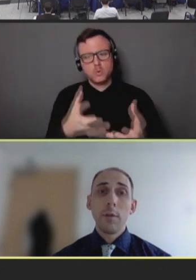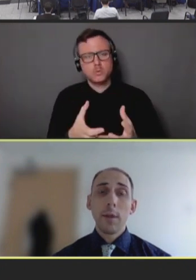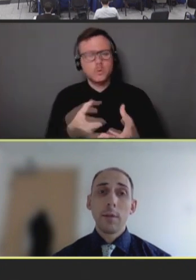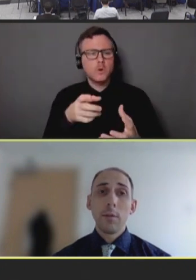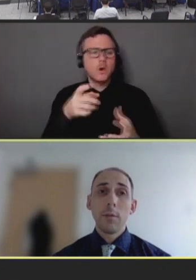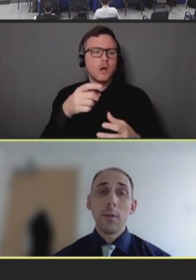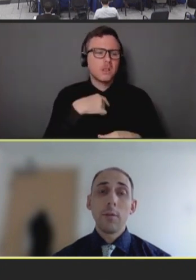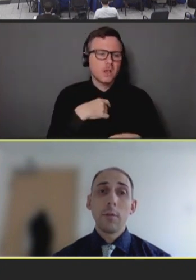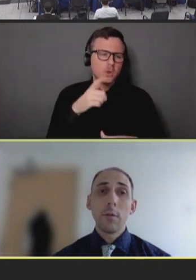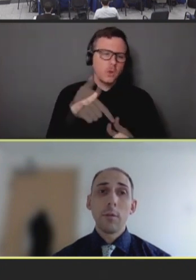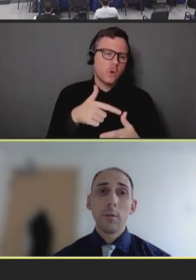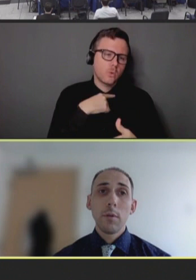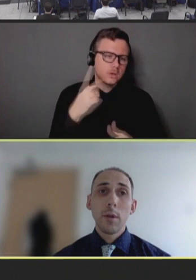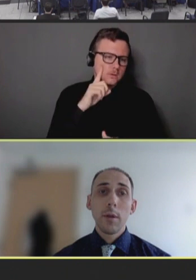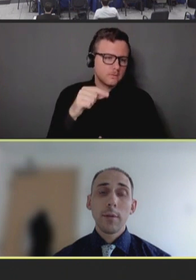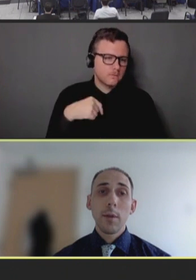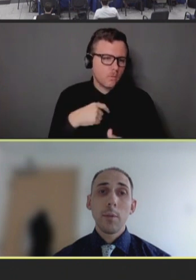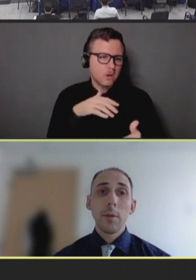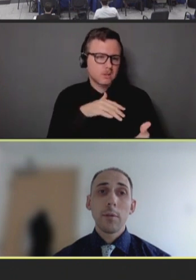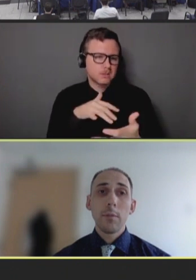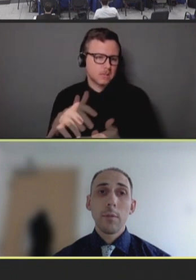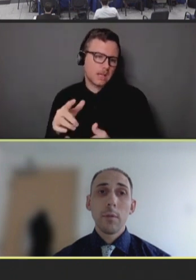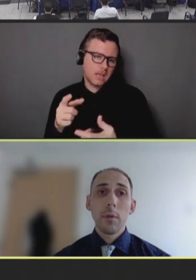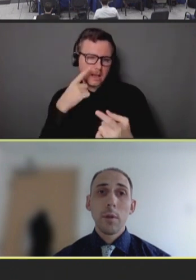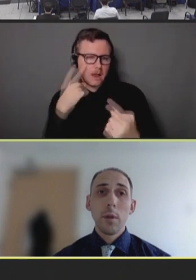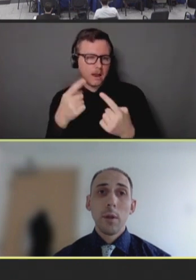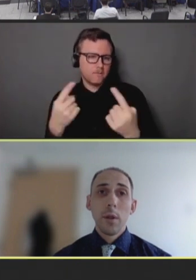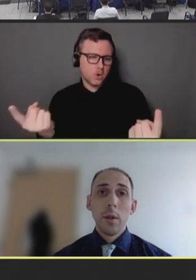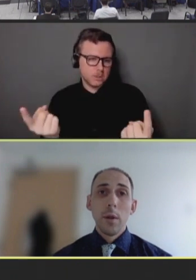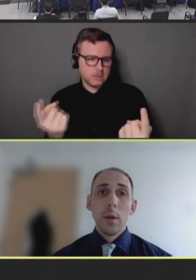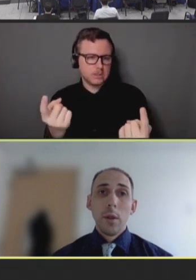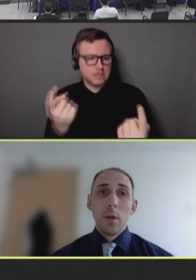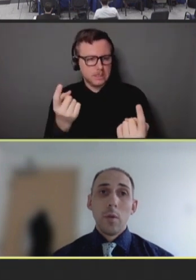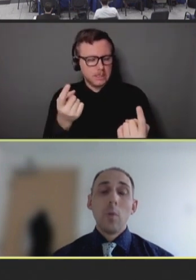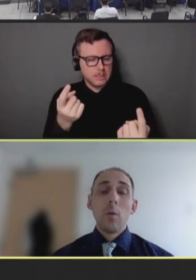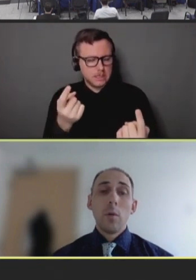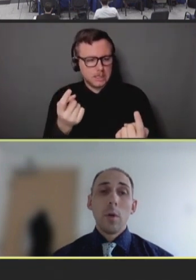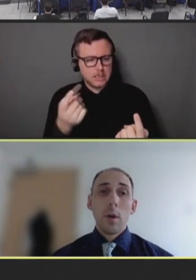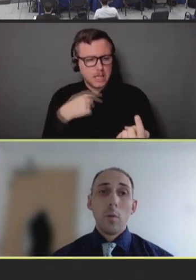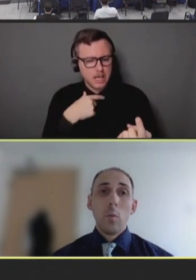vaccine received. And next slide, please.